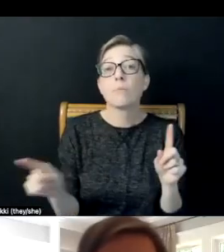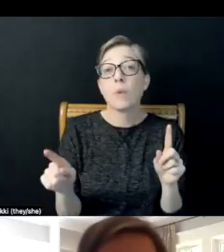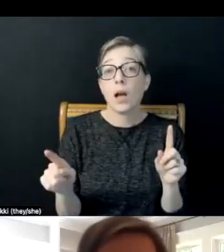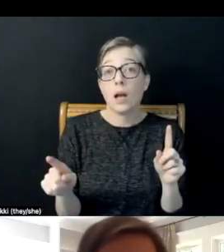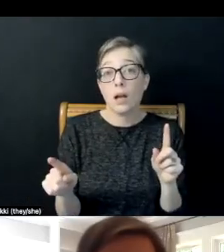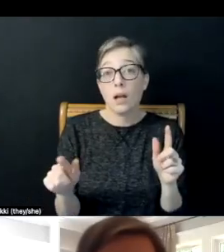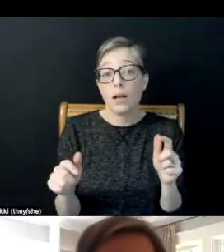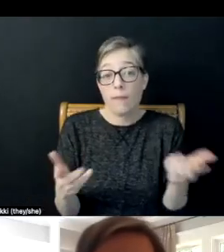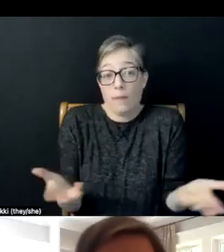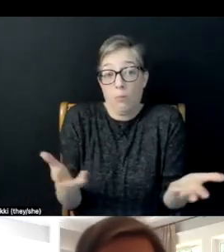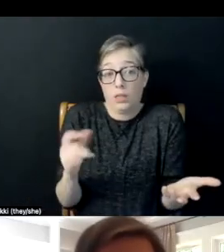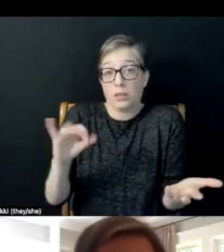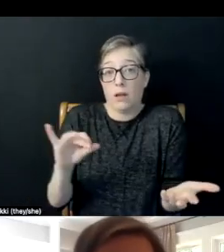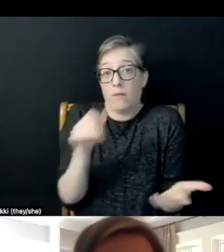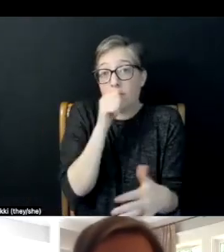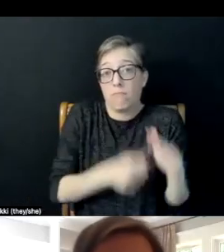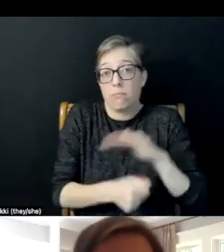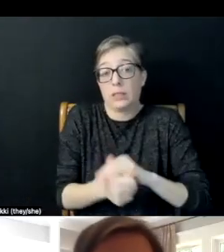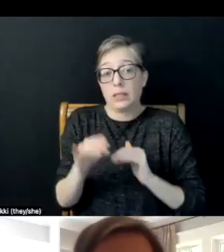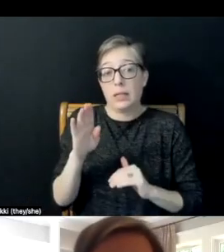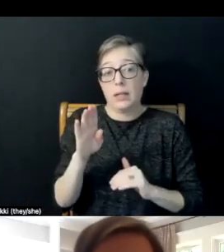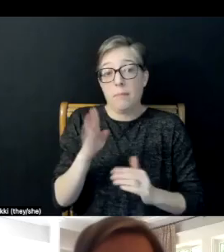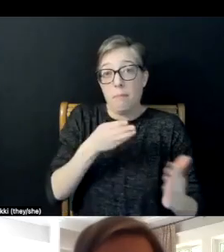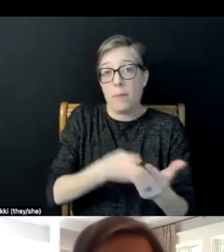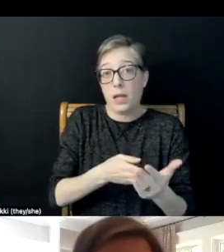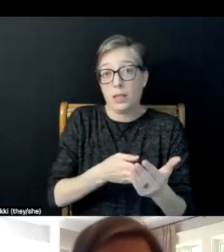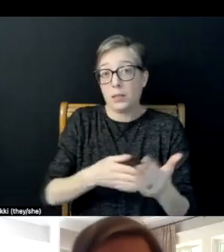over time has improved around just about every aspect,